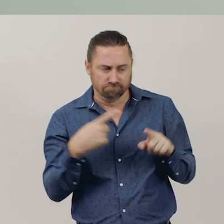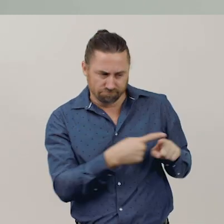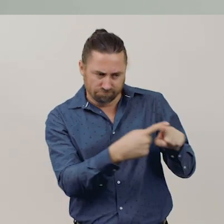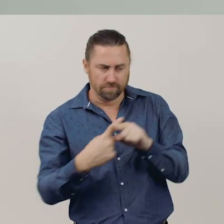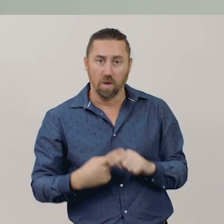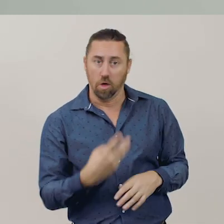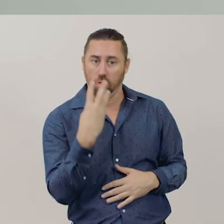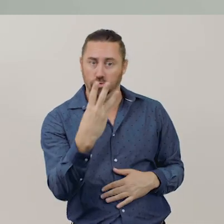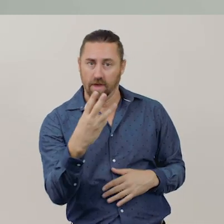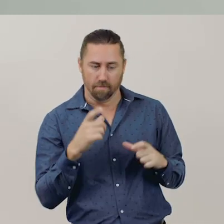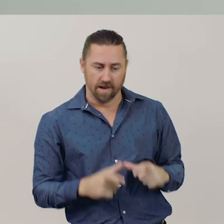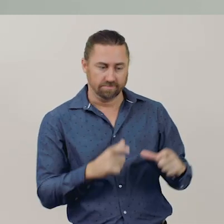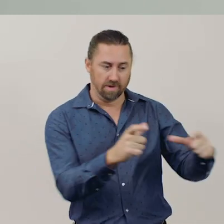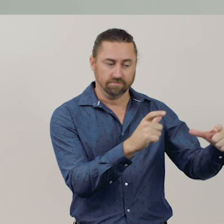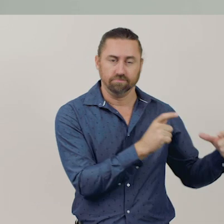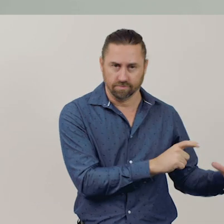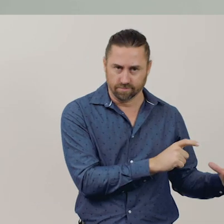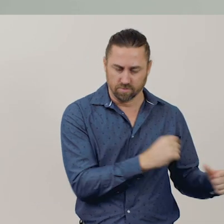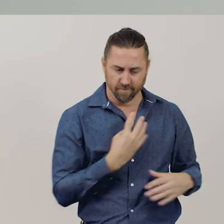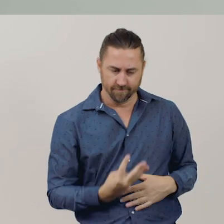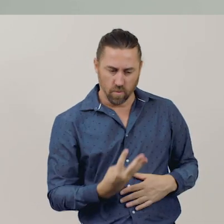Each plate has 4 carrot sticks.